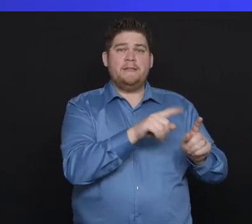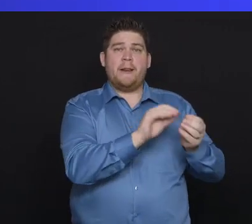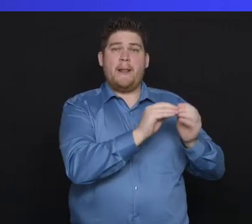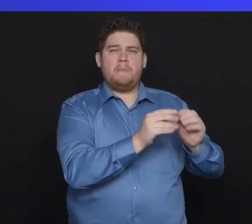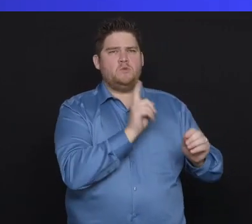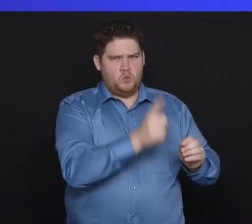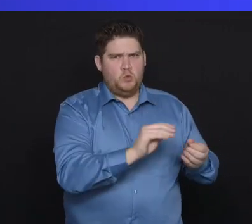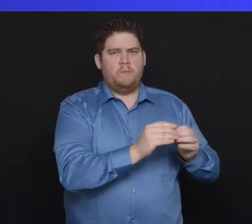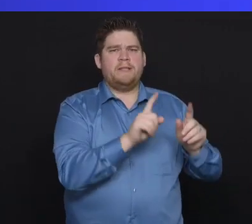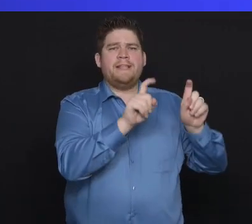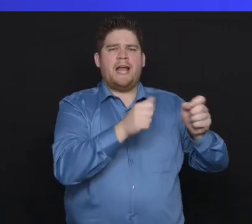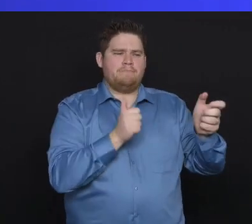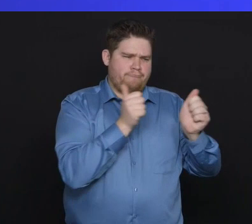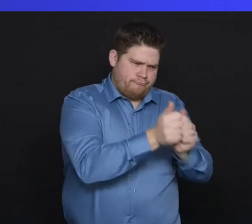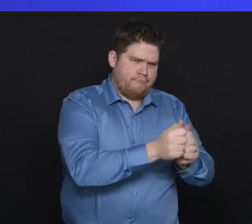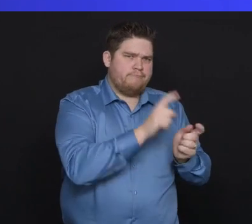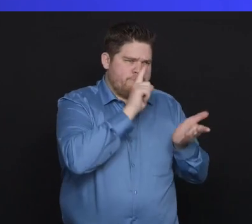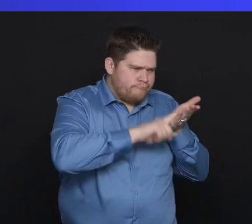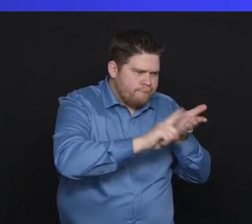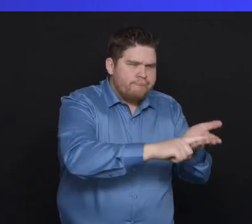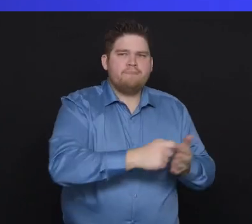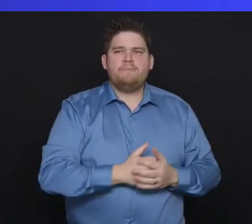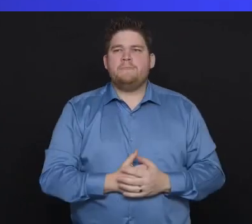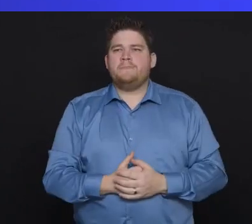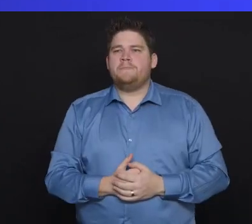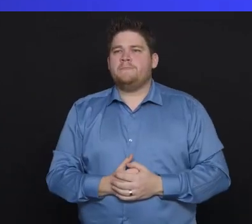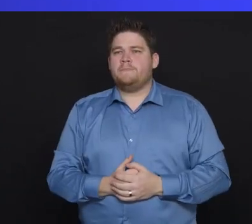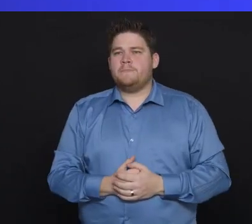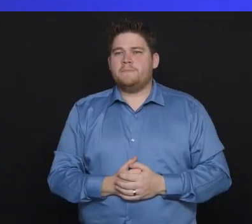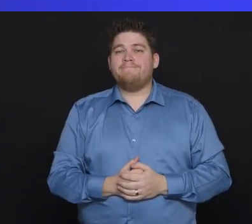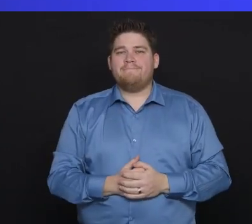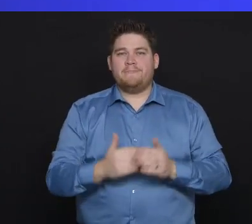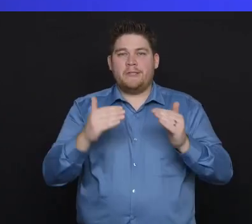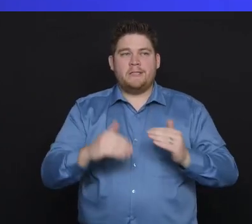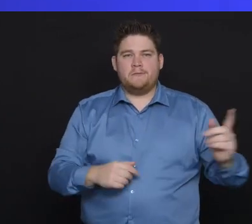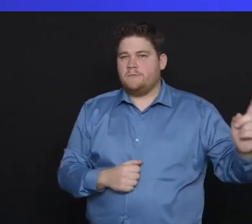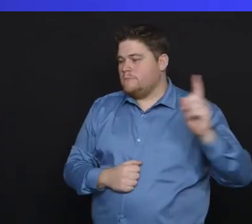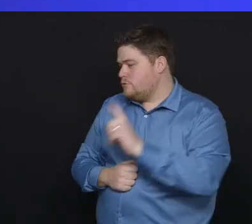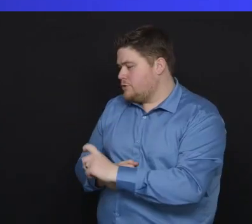Thank you for providing these updates. The question I have is about